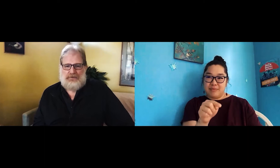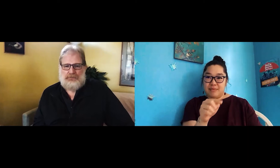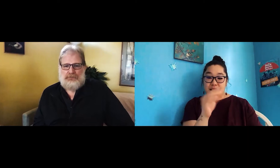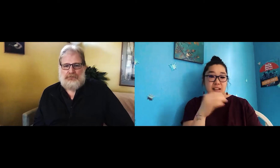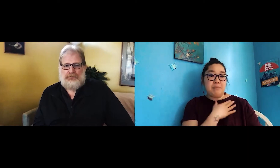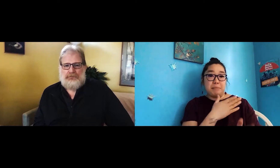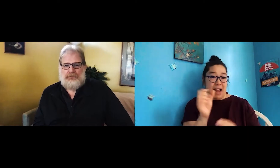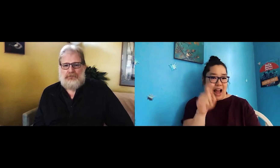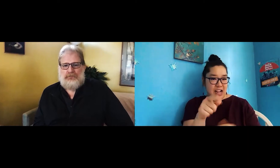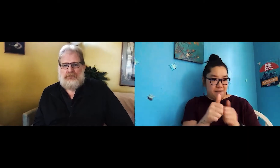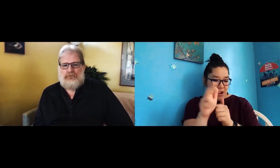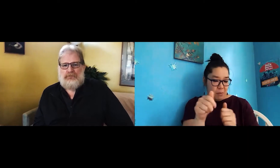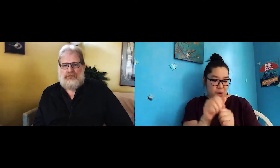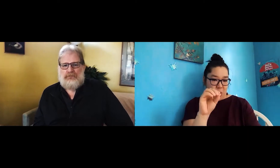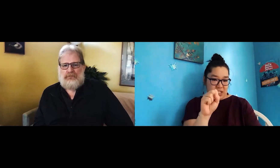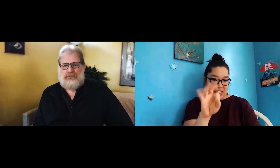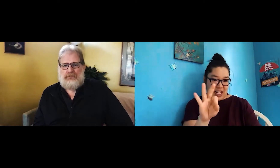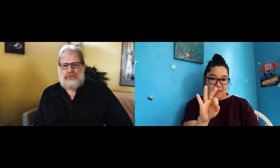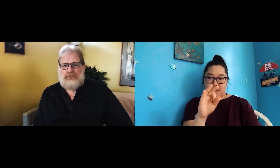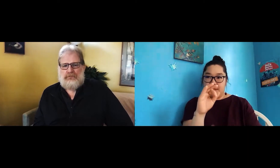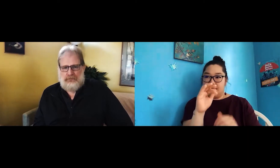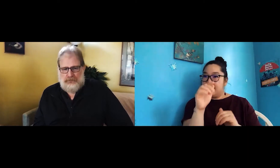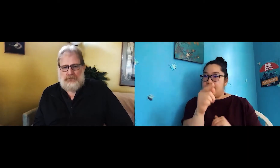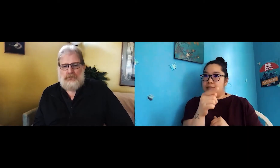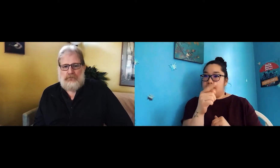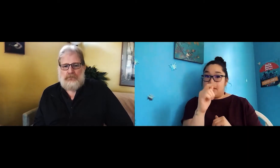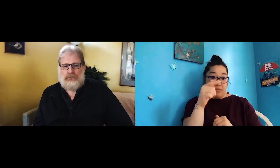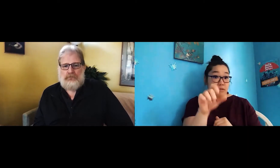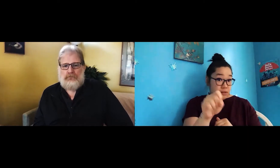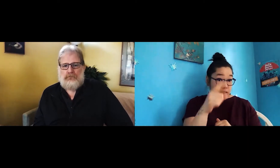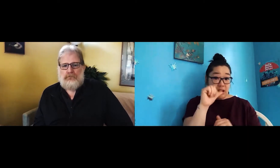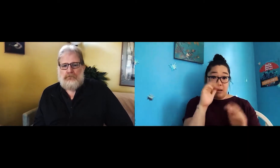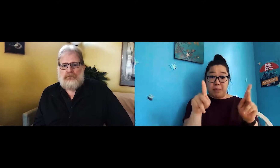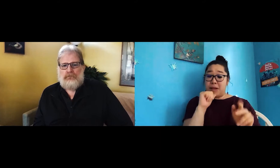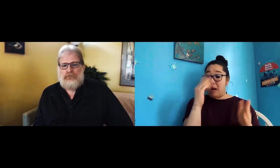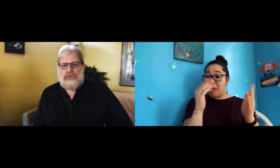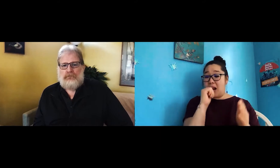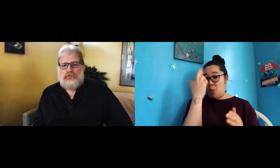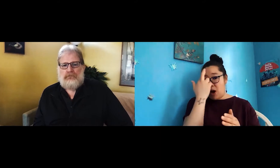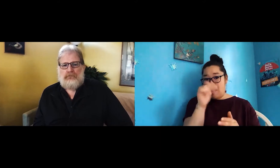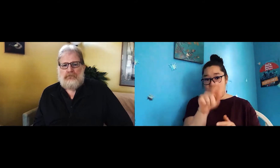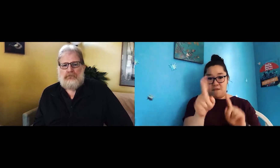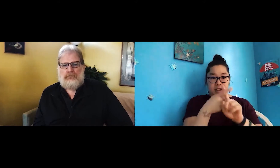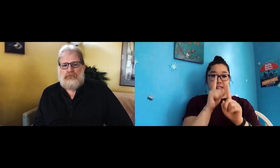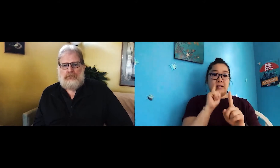I wanted to ask you a follow up on OSF. People may not realize that you were the first Deaf